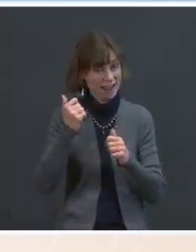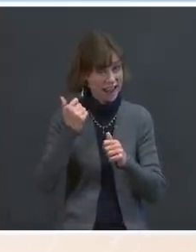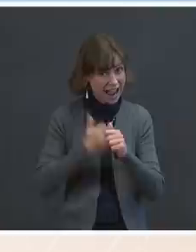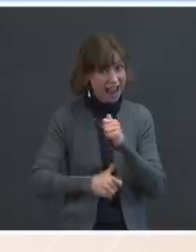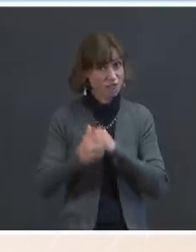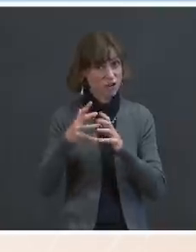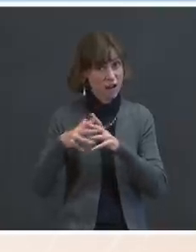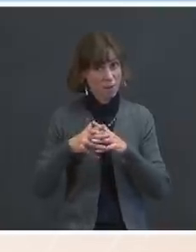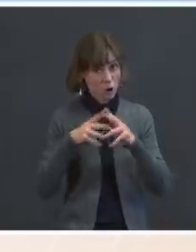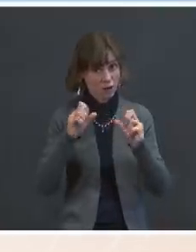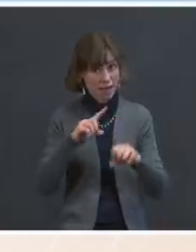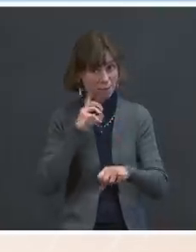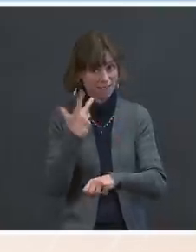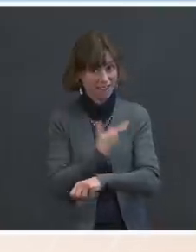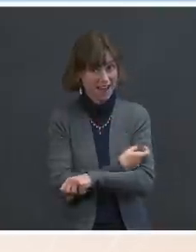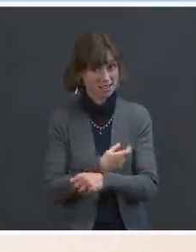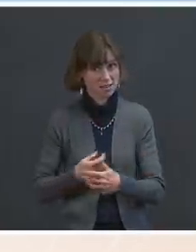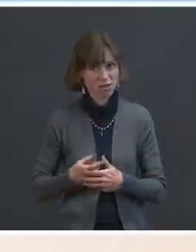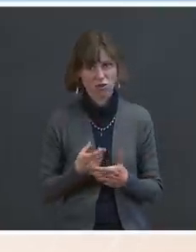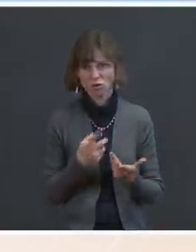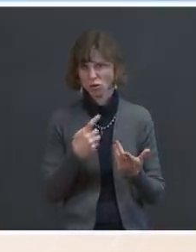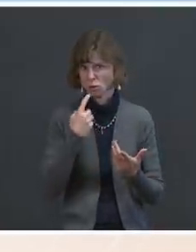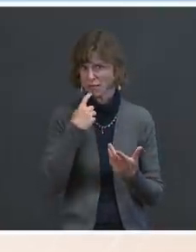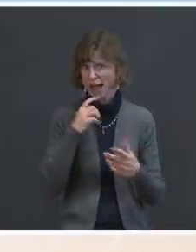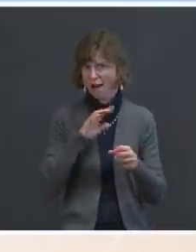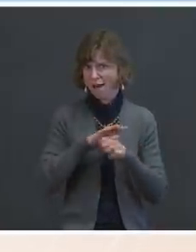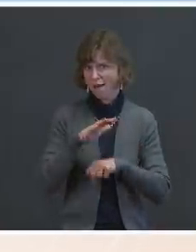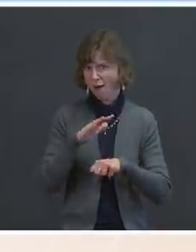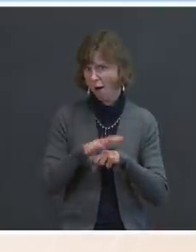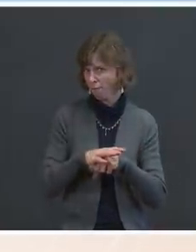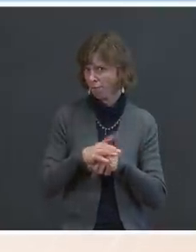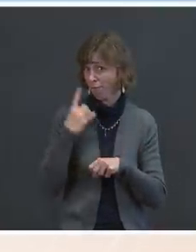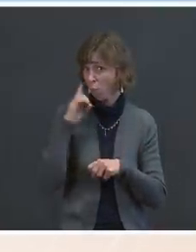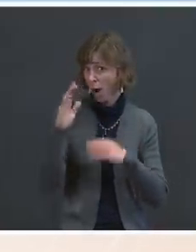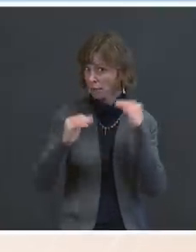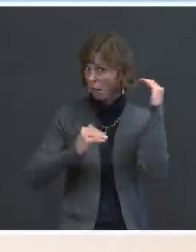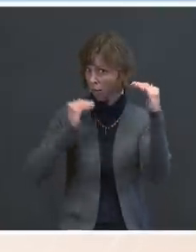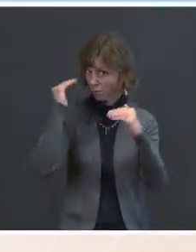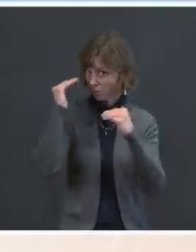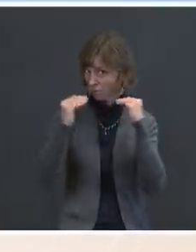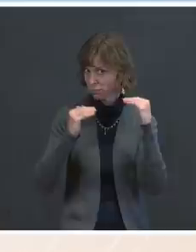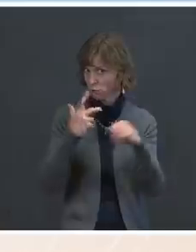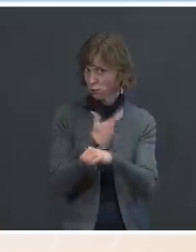you've talked about having enough on hand for adults to be vaccinated by the summer